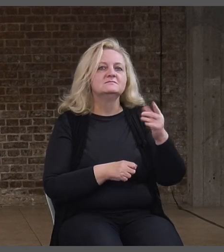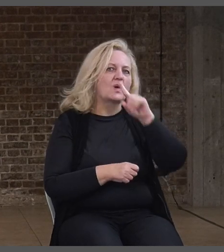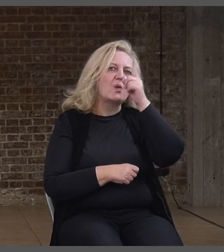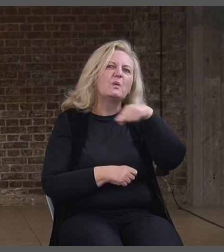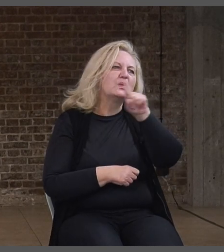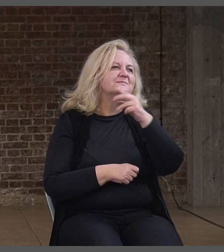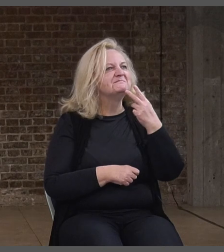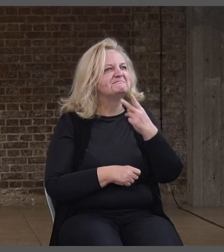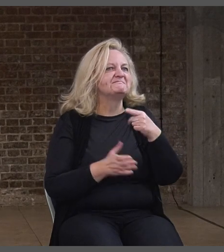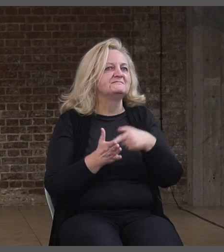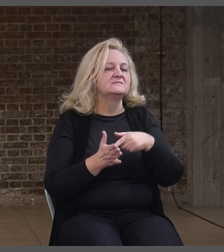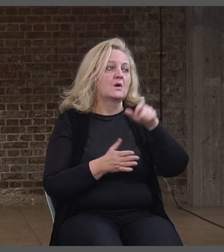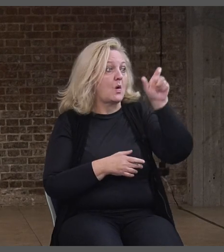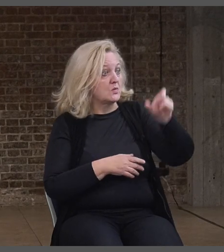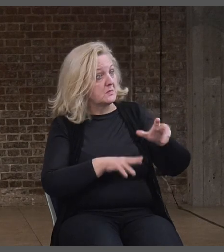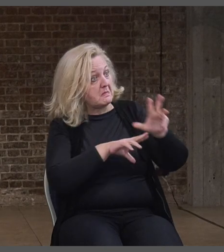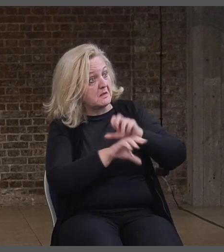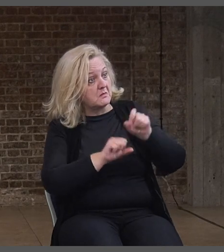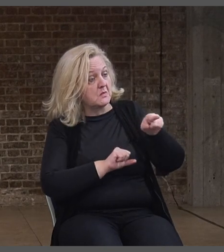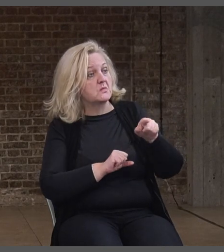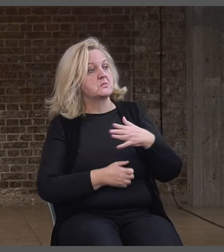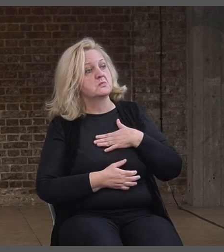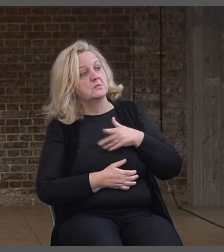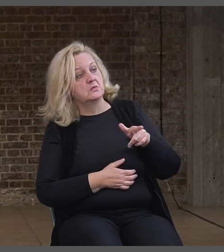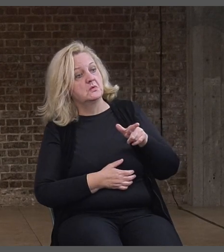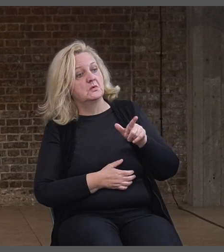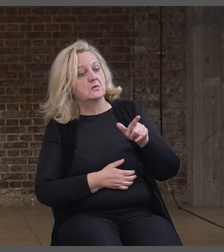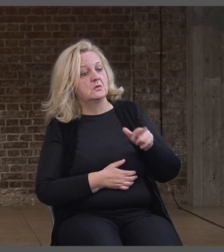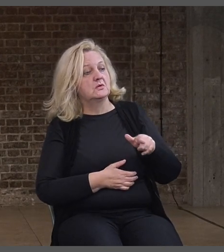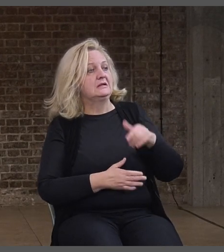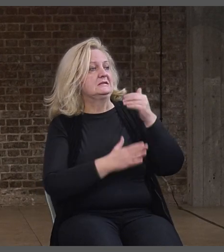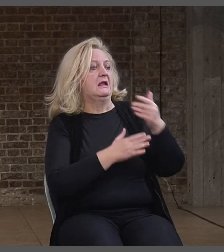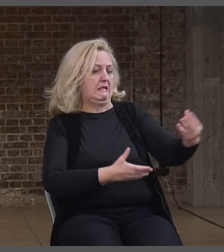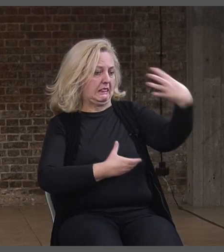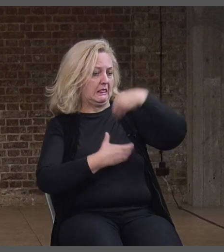that a disabled person is more going to bring losses to the company,